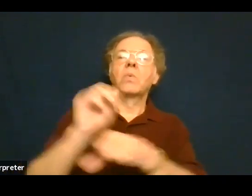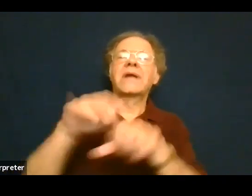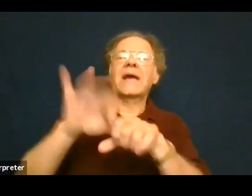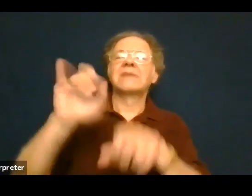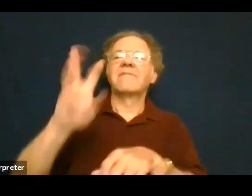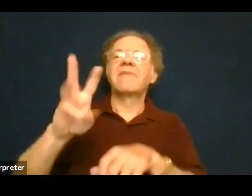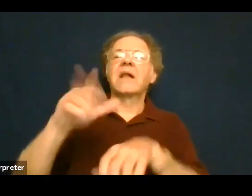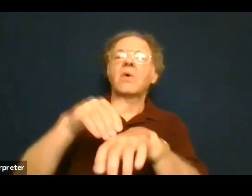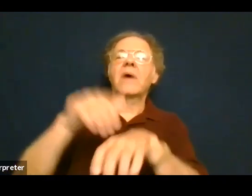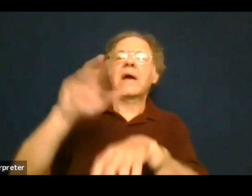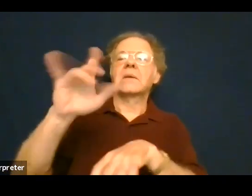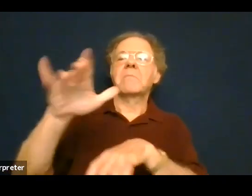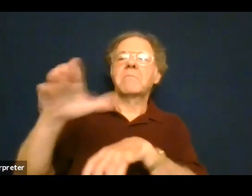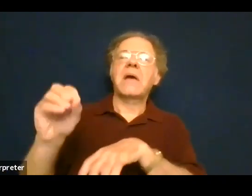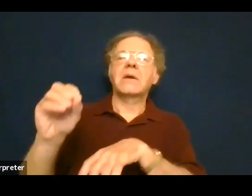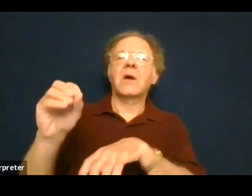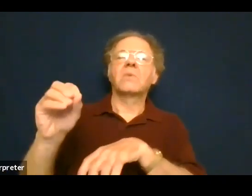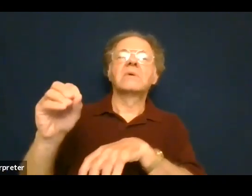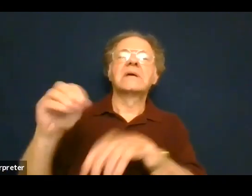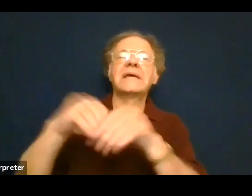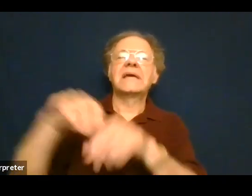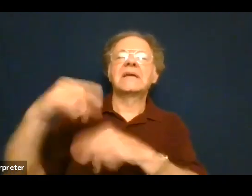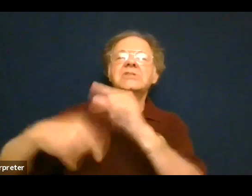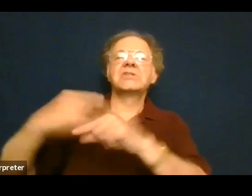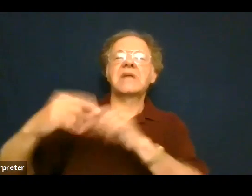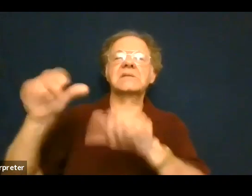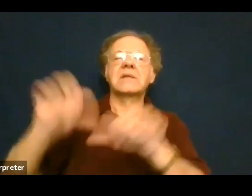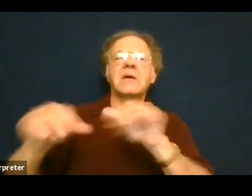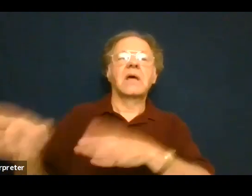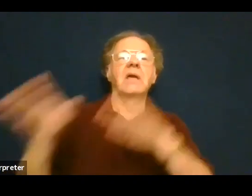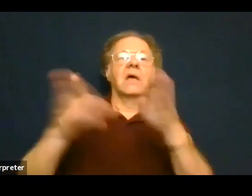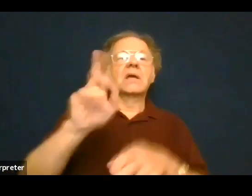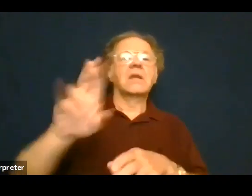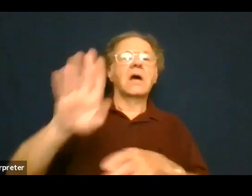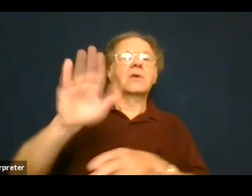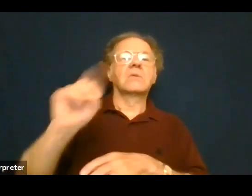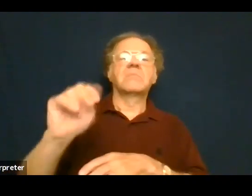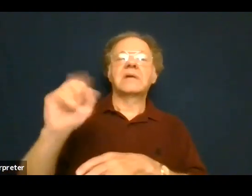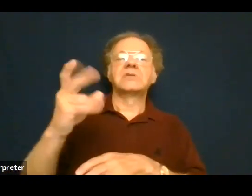Thank you. Dr. Ben Shaberman. Thanks, Marly.